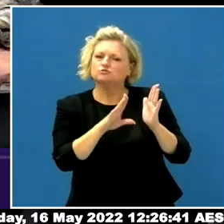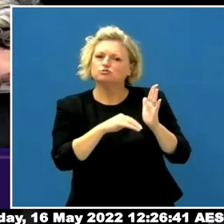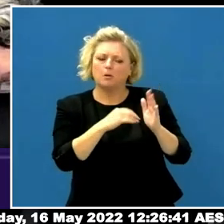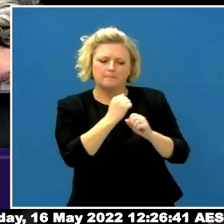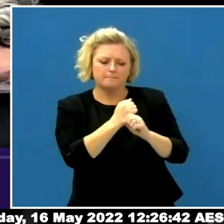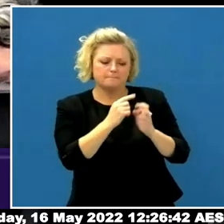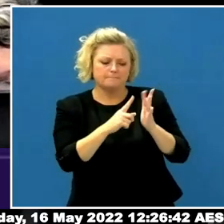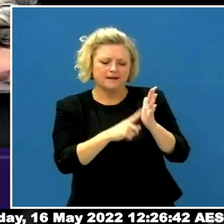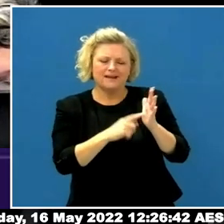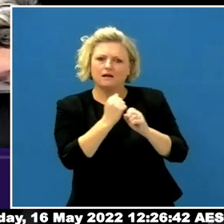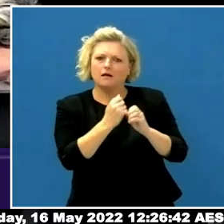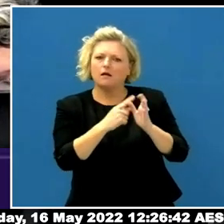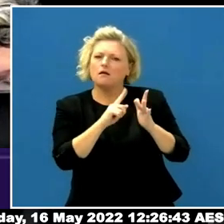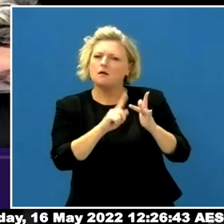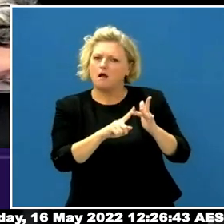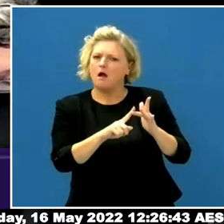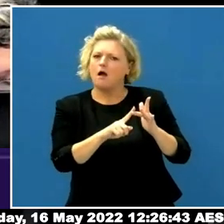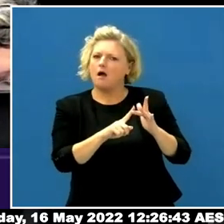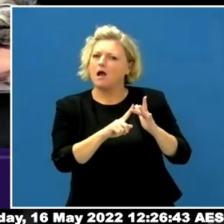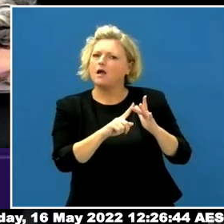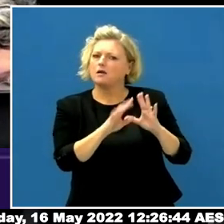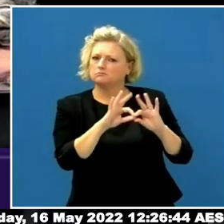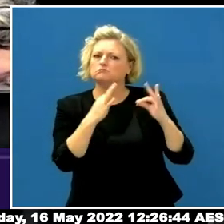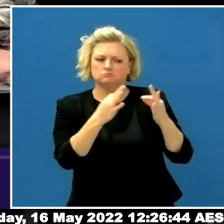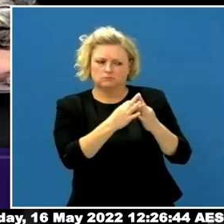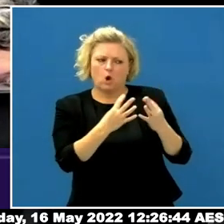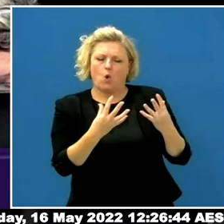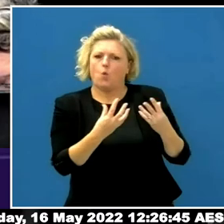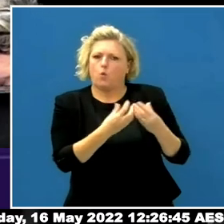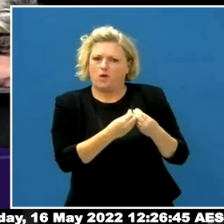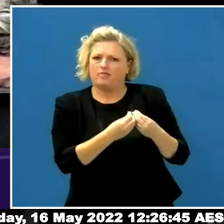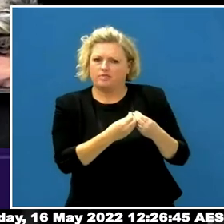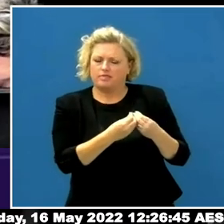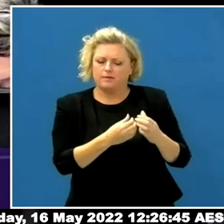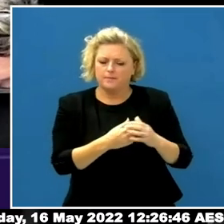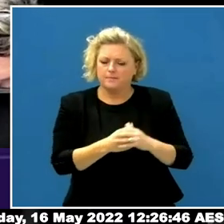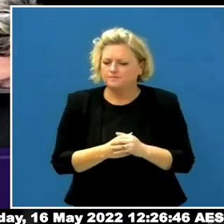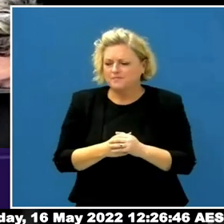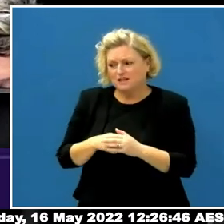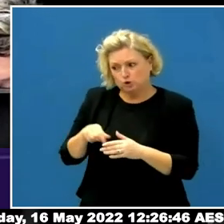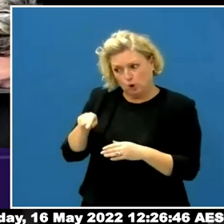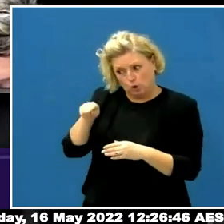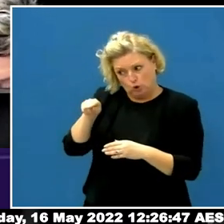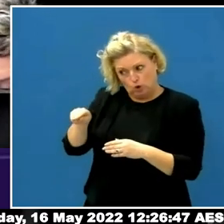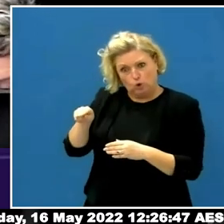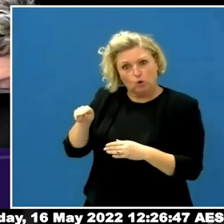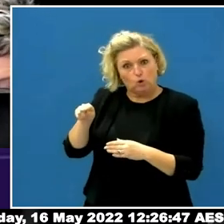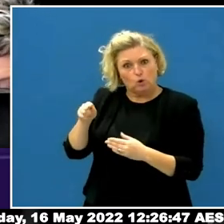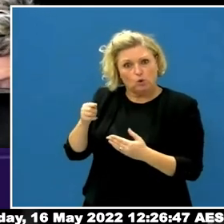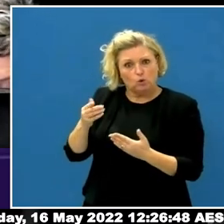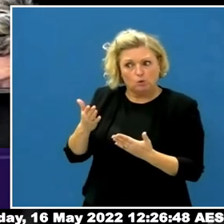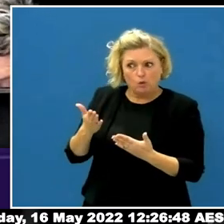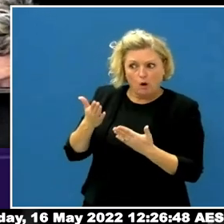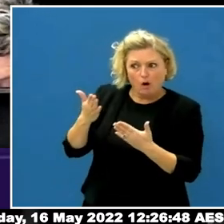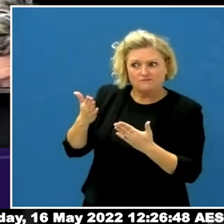Yes. MR FOGARTY: What changes or suggestions did you have for Afford at that meeting, or did you and Nicola have?